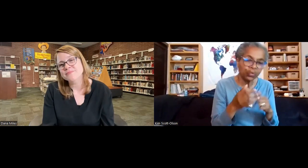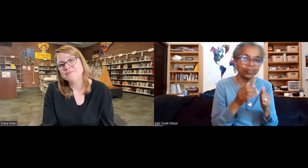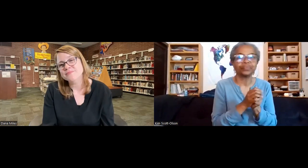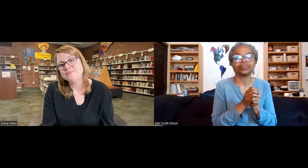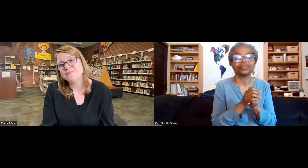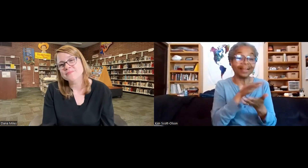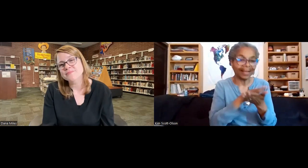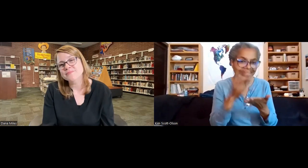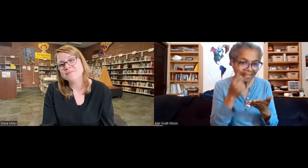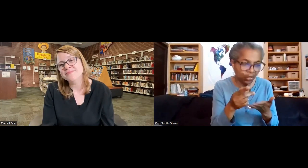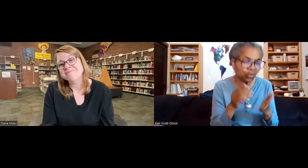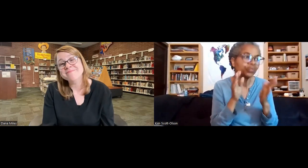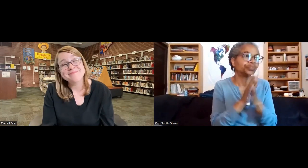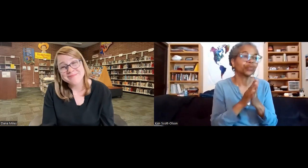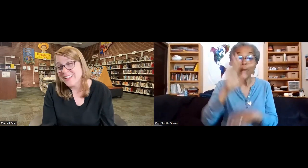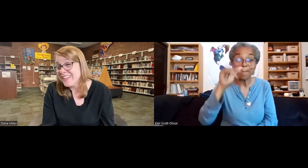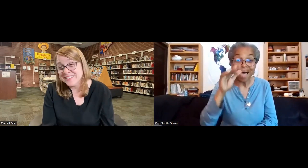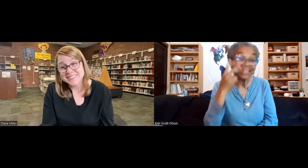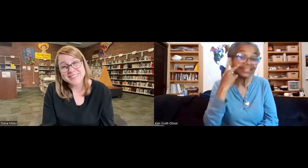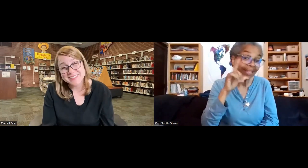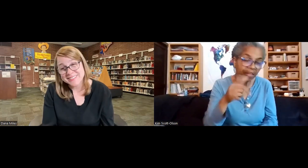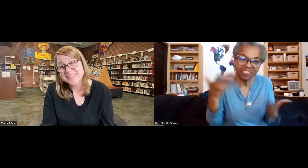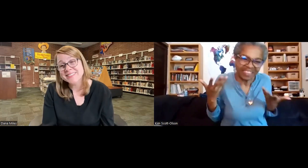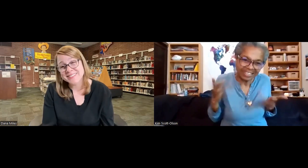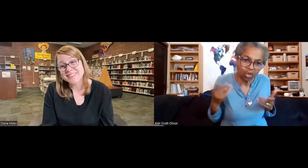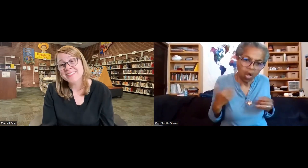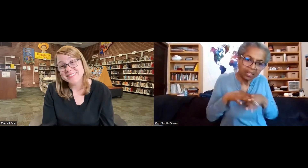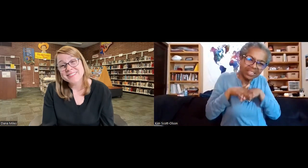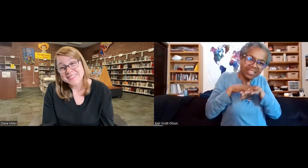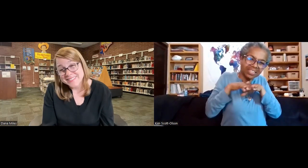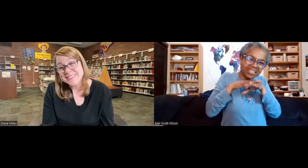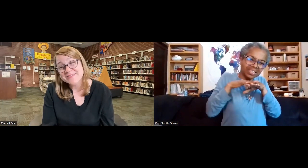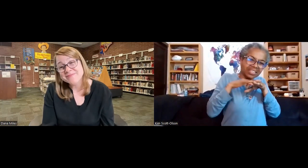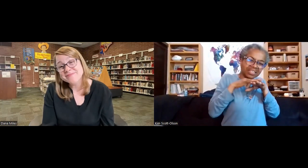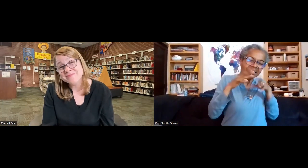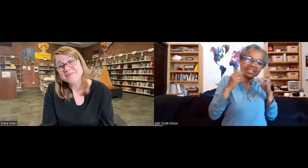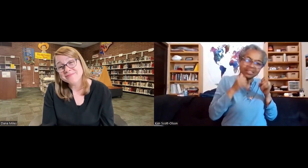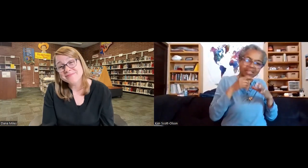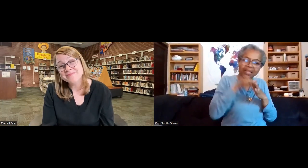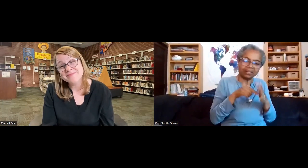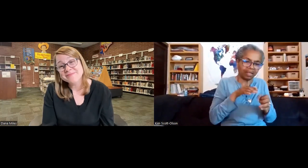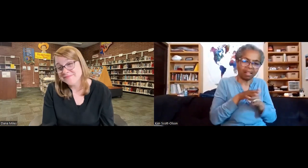“How are you?” “Nice to see you.” “Bye, see you later.” And that’s all, just surface level sentences